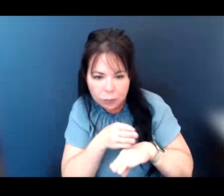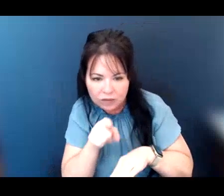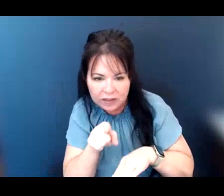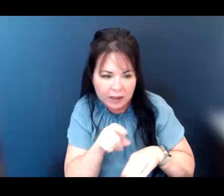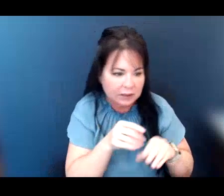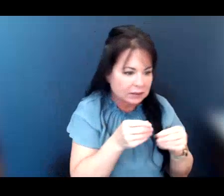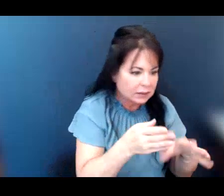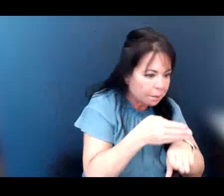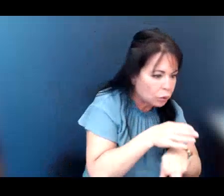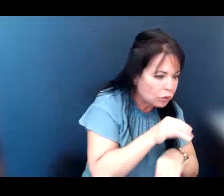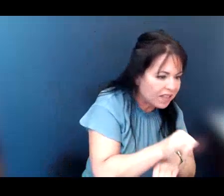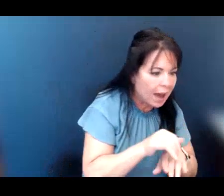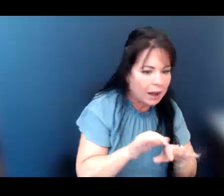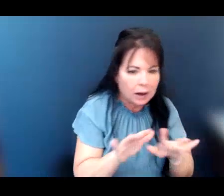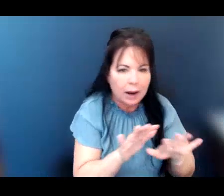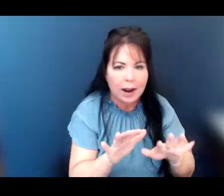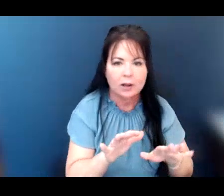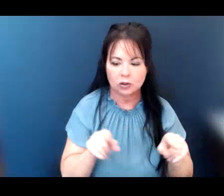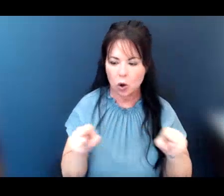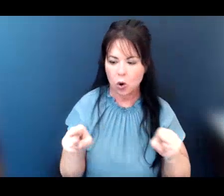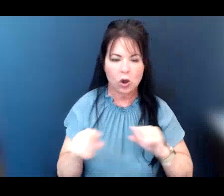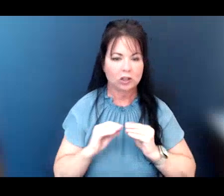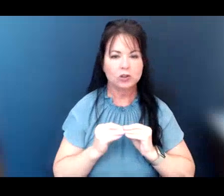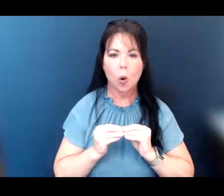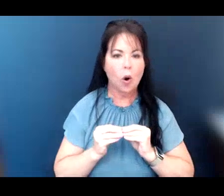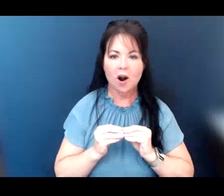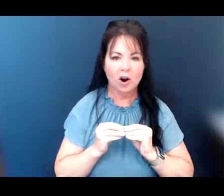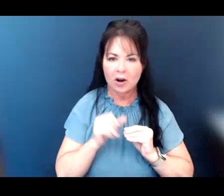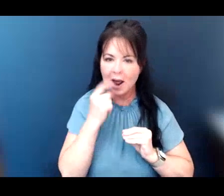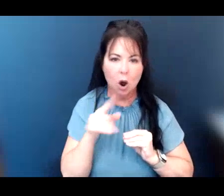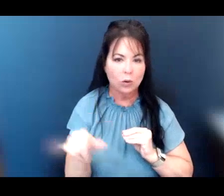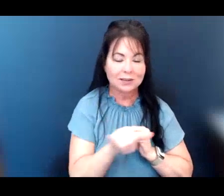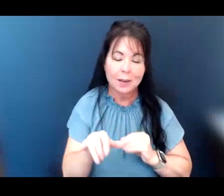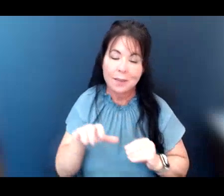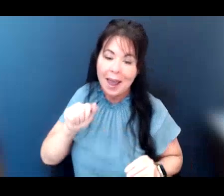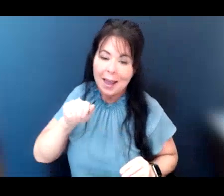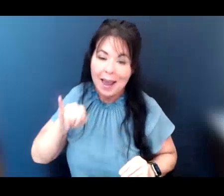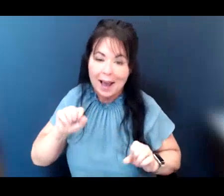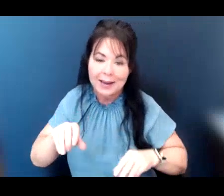So yes, in theory we can use AI to give us an analysis. But for now, we really need the human element